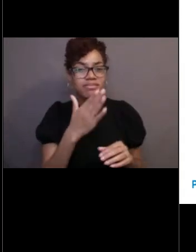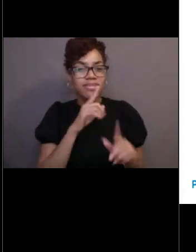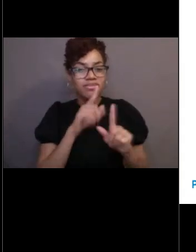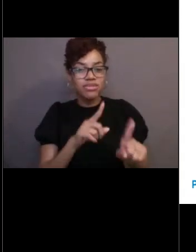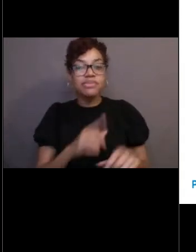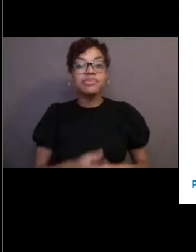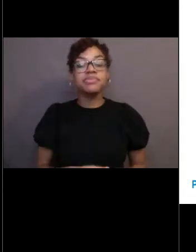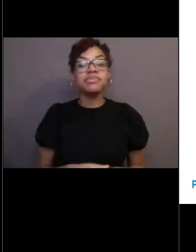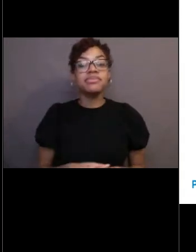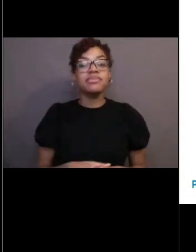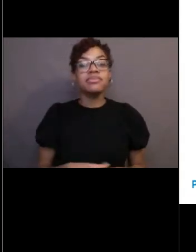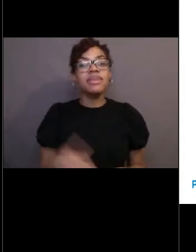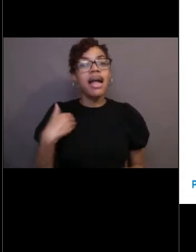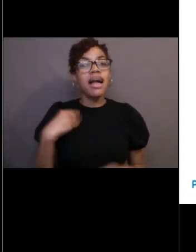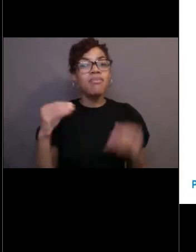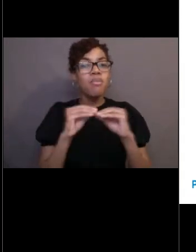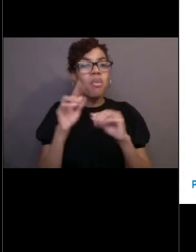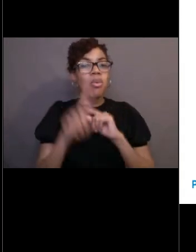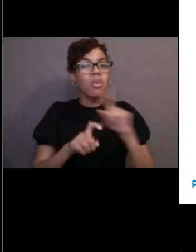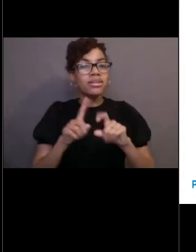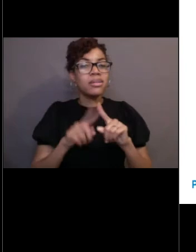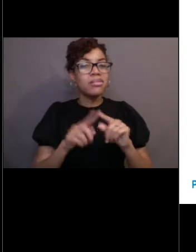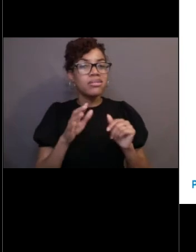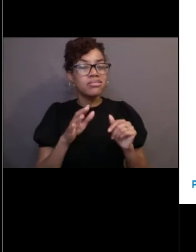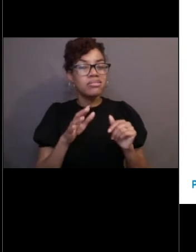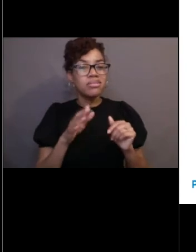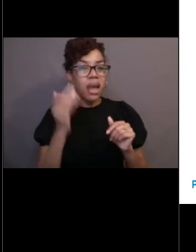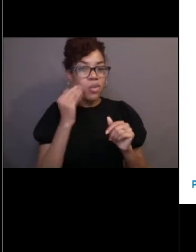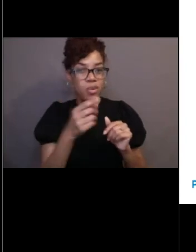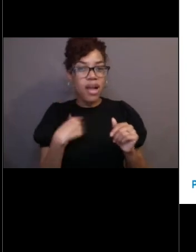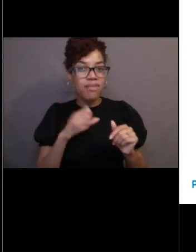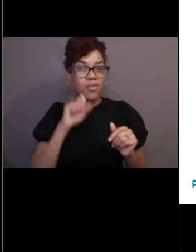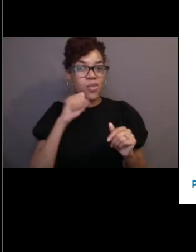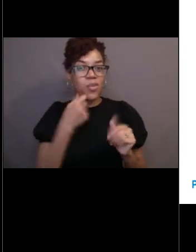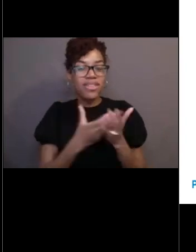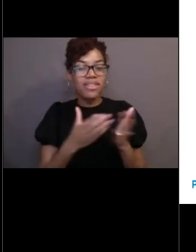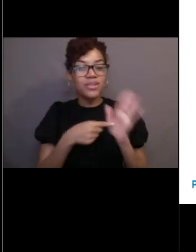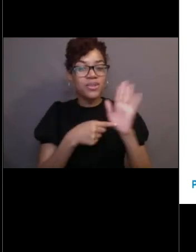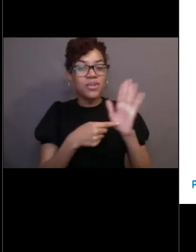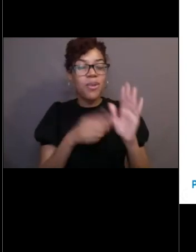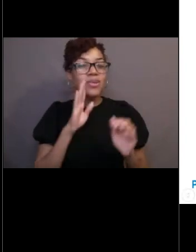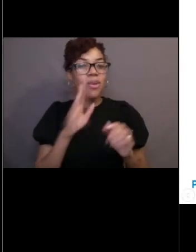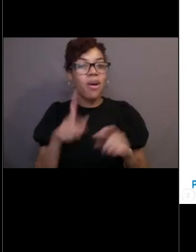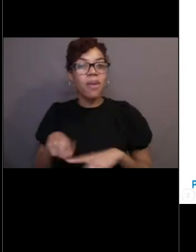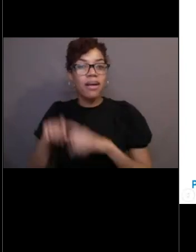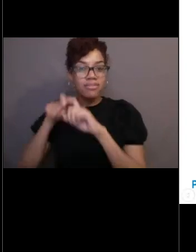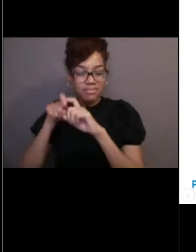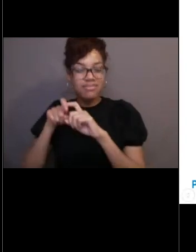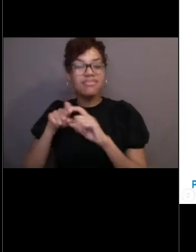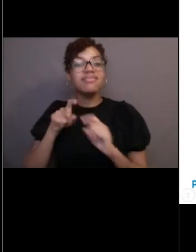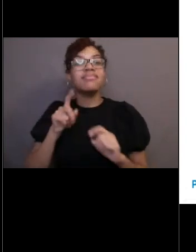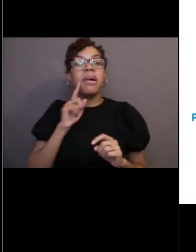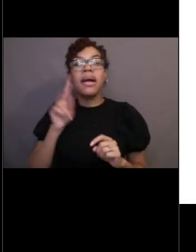There are some more questions, but you know what, I'm going to let you, I know you have some really cool things to show us. So I'm going to be recording the questions that we've got,